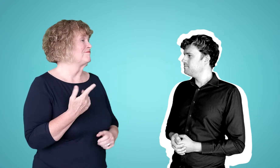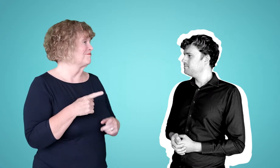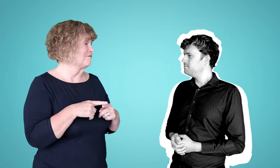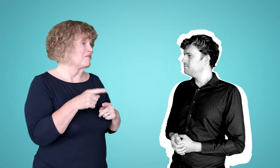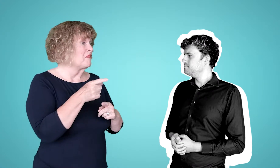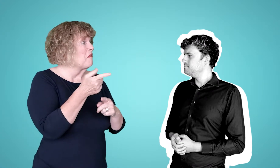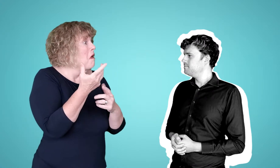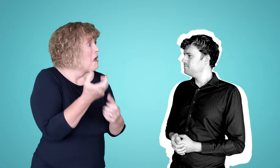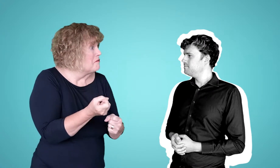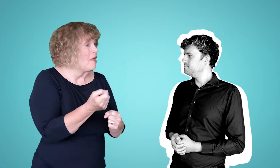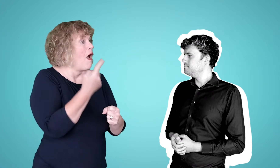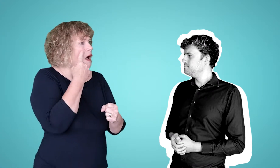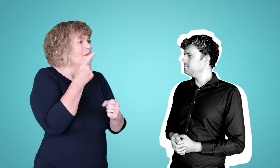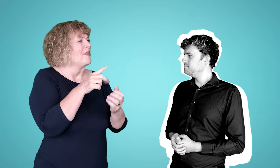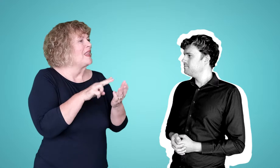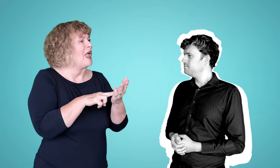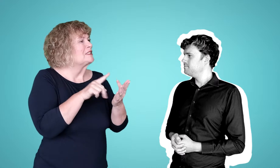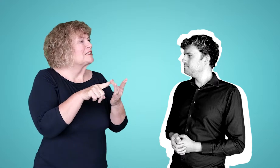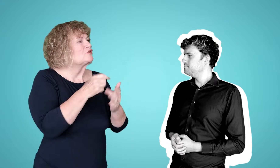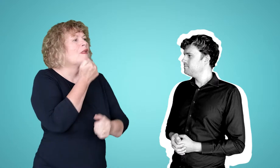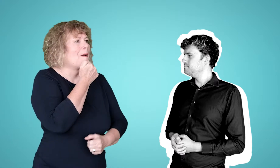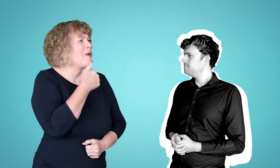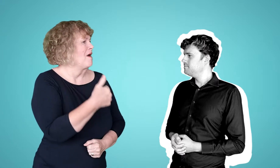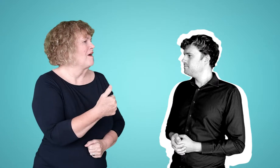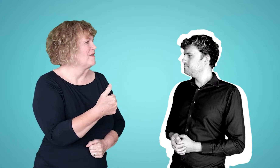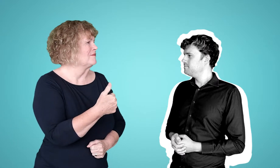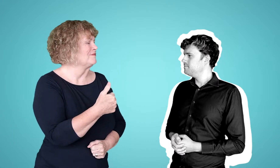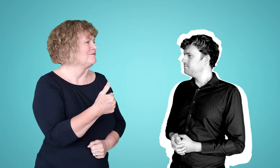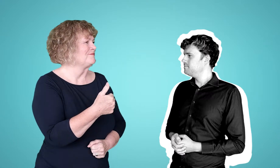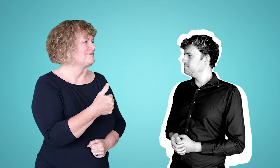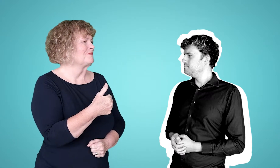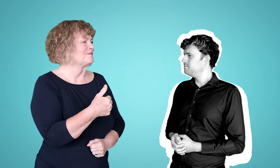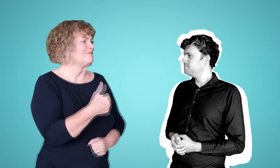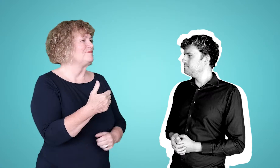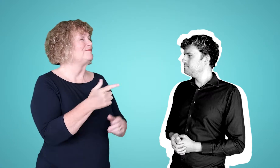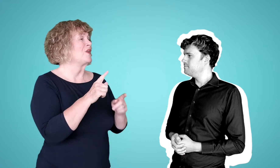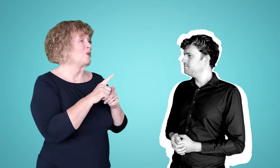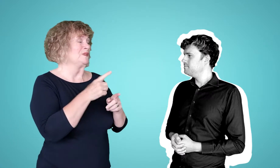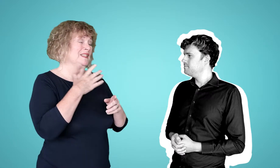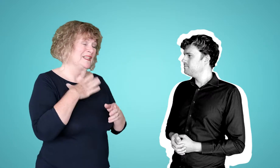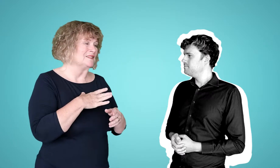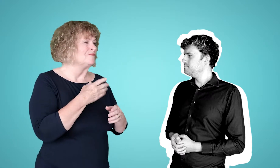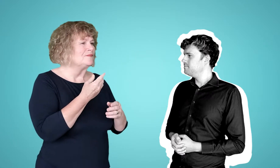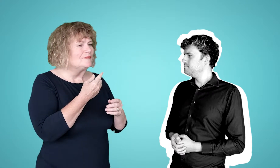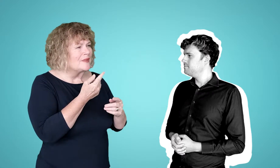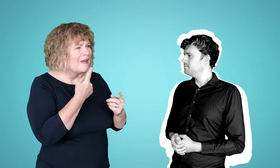their National Insurance number, if they have one. They will also need